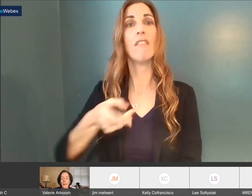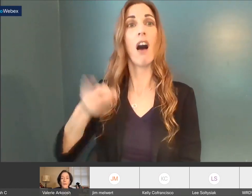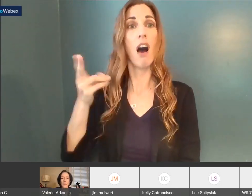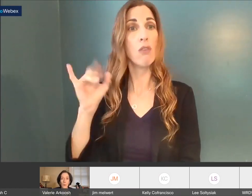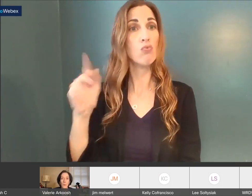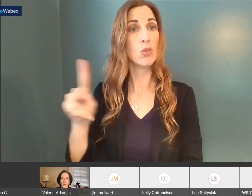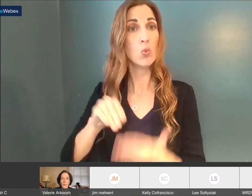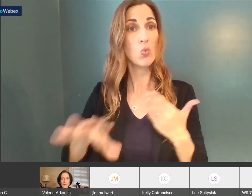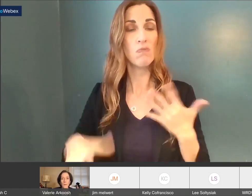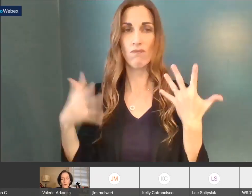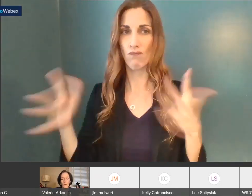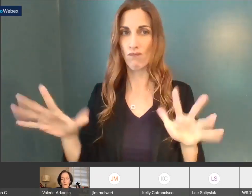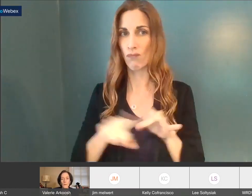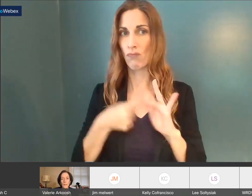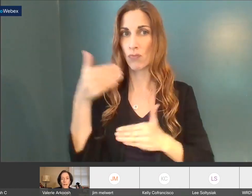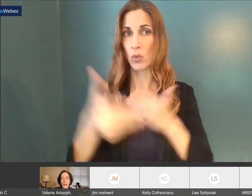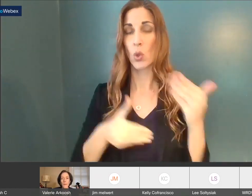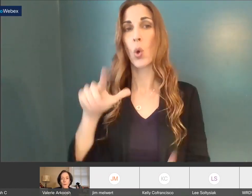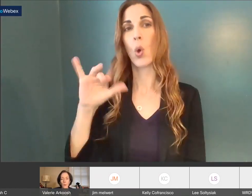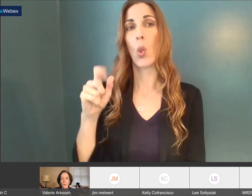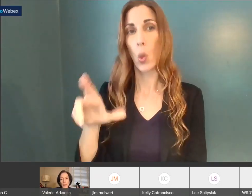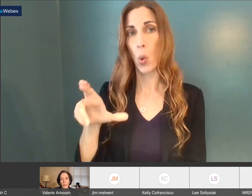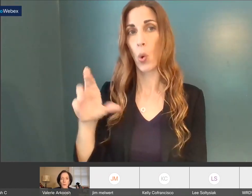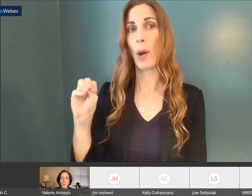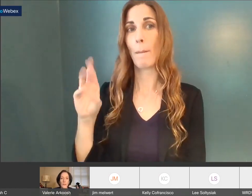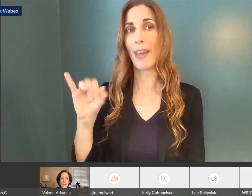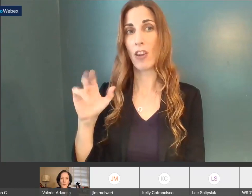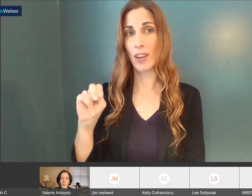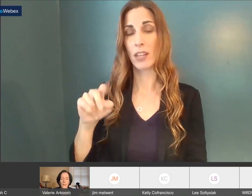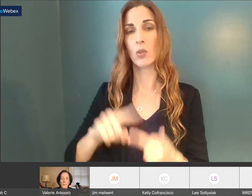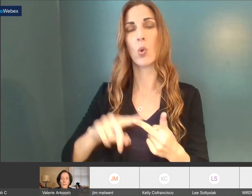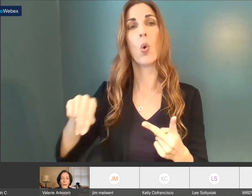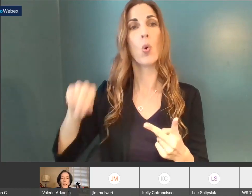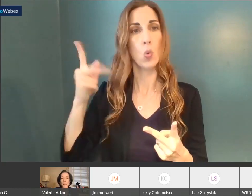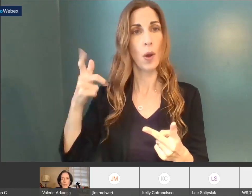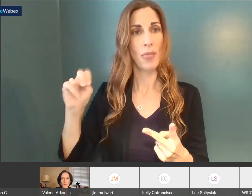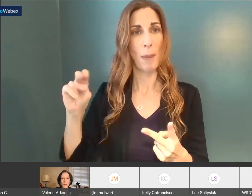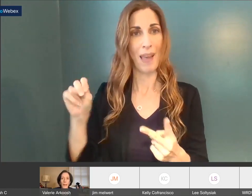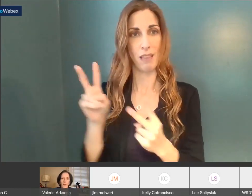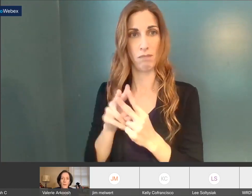in the Lower Merion School District and the North Penn School District. Montgomery County